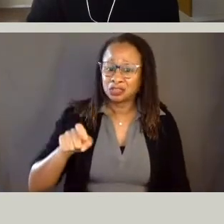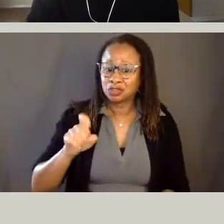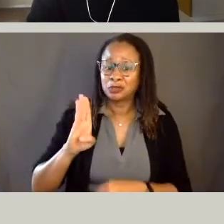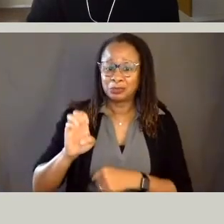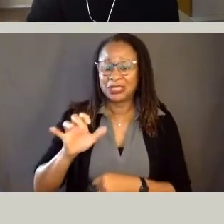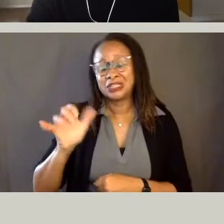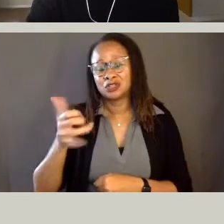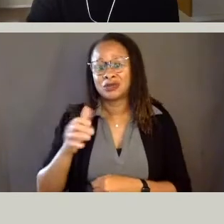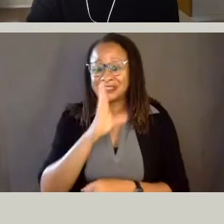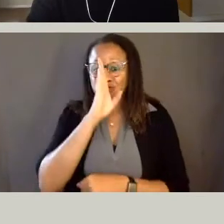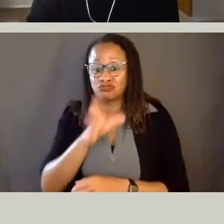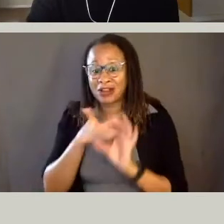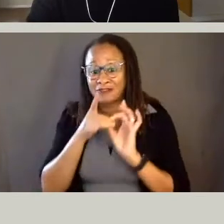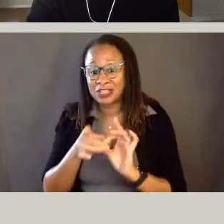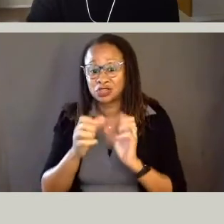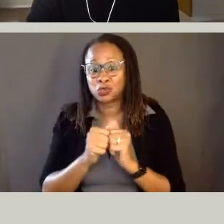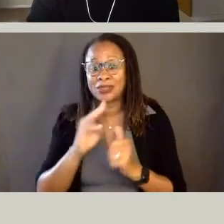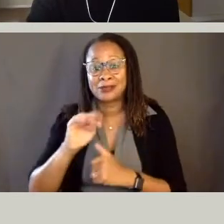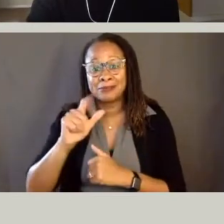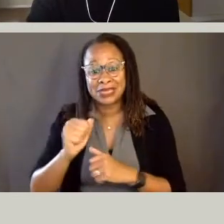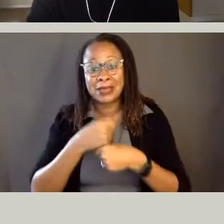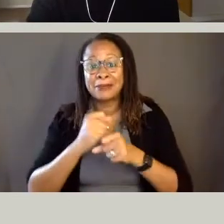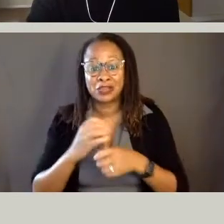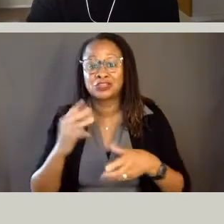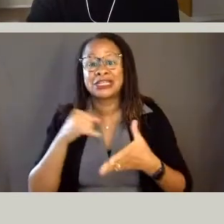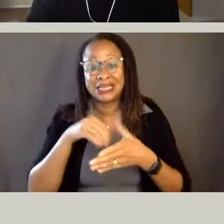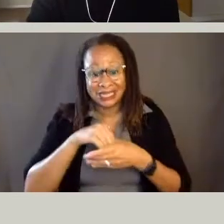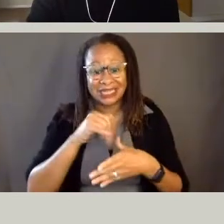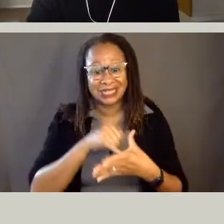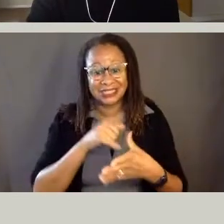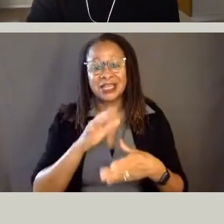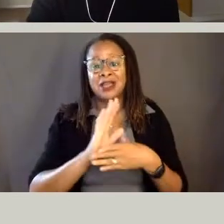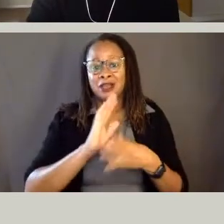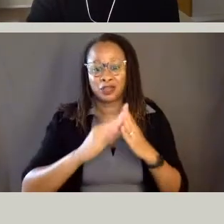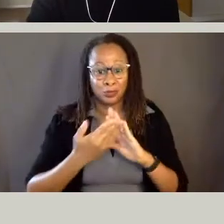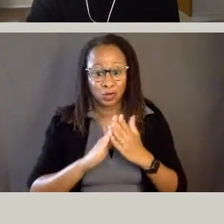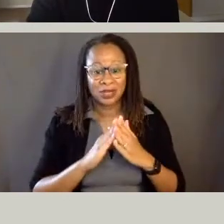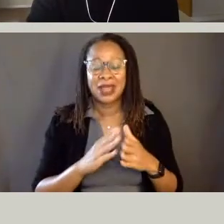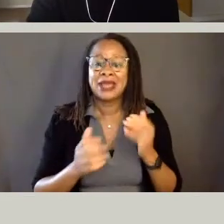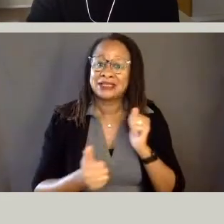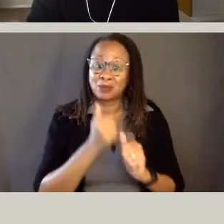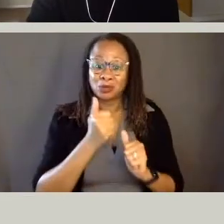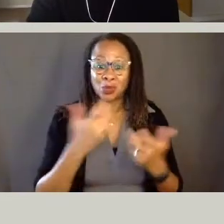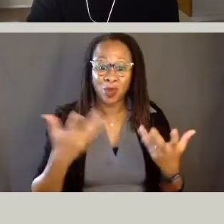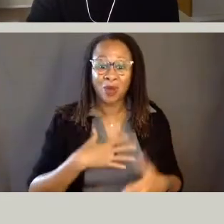in direct relationship with media makers and its community, it's predominantly white, like very, very white.